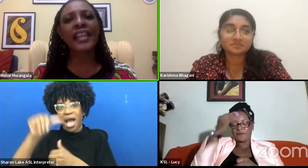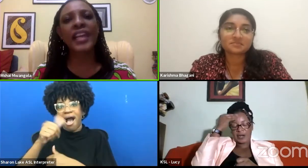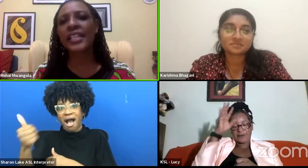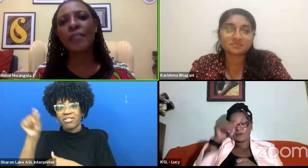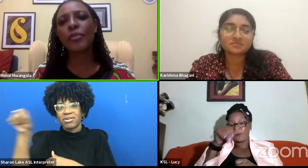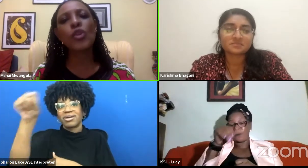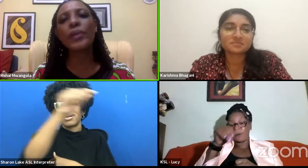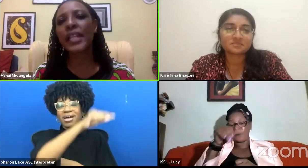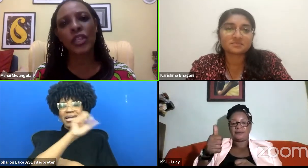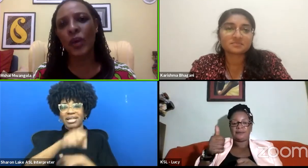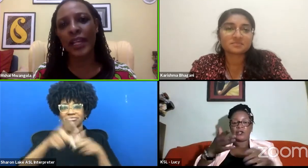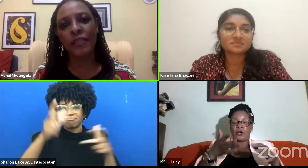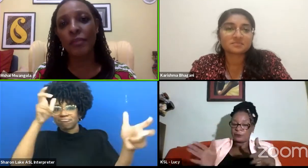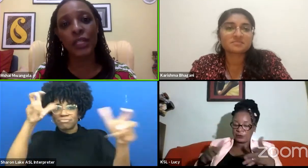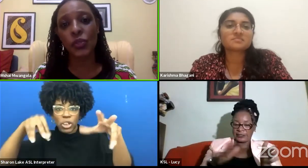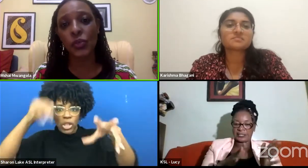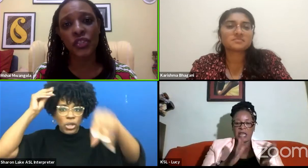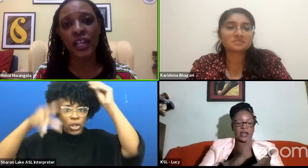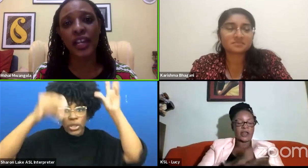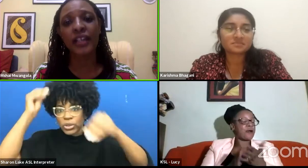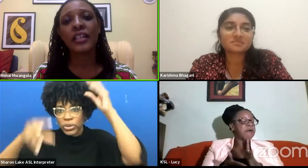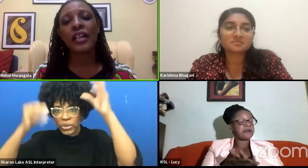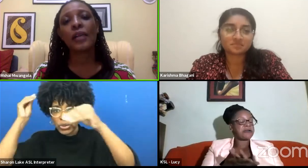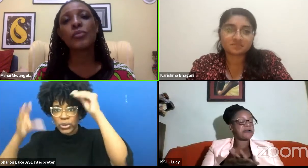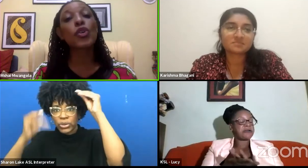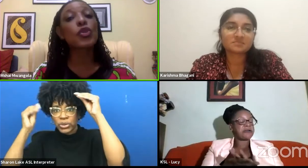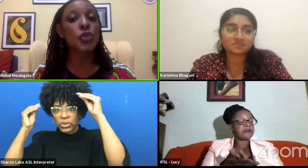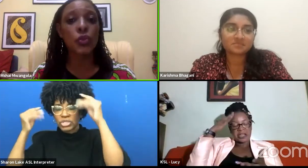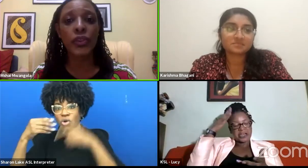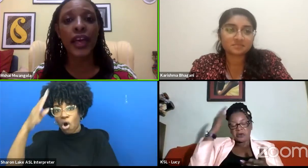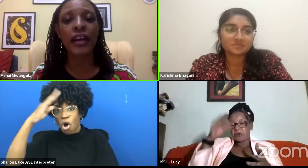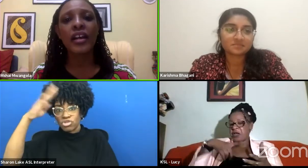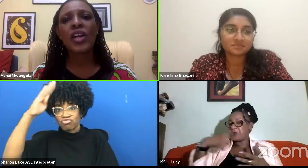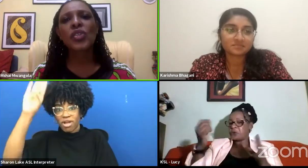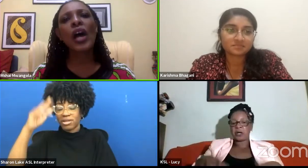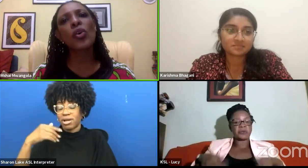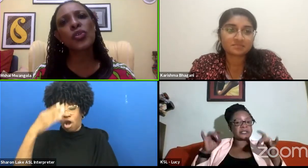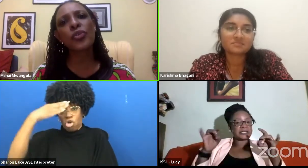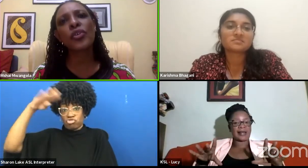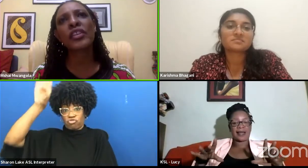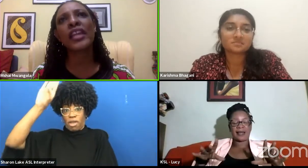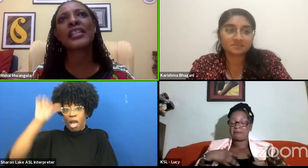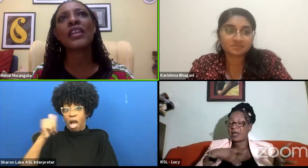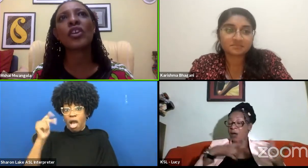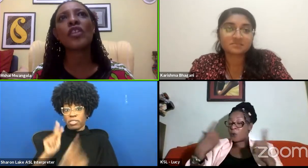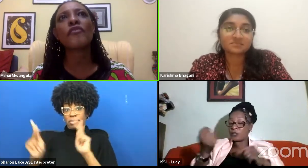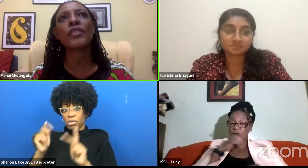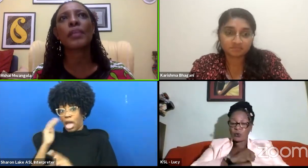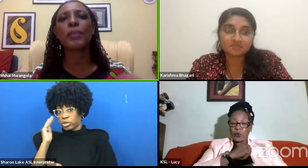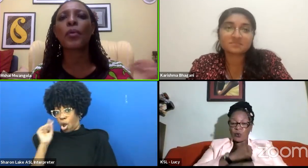At that time, nobody I knew had ever been to Australia to go to school there. So I also thought that a lot of the people